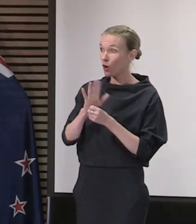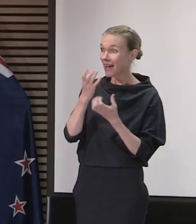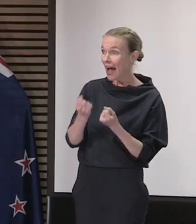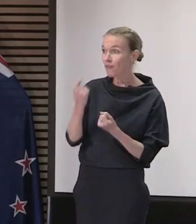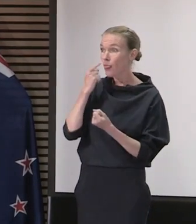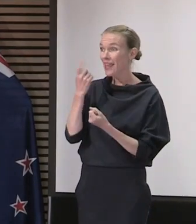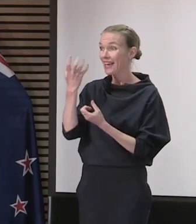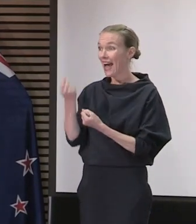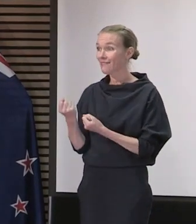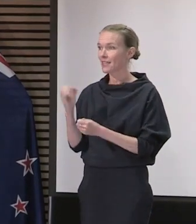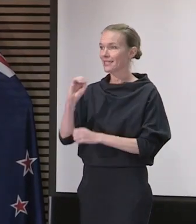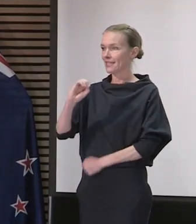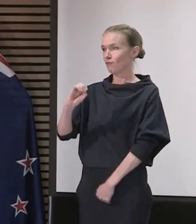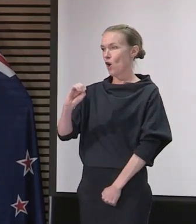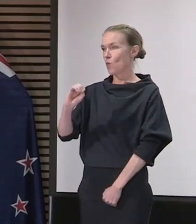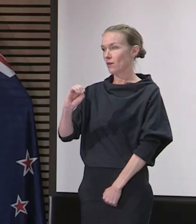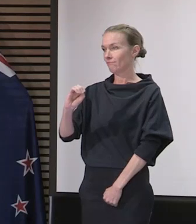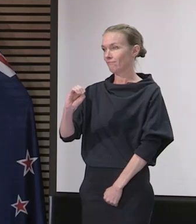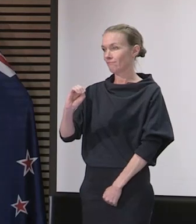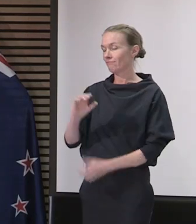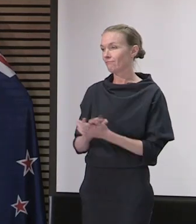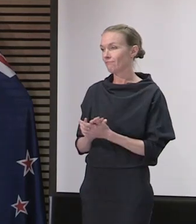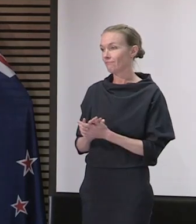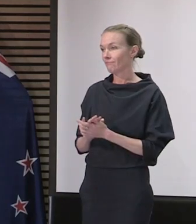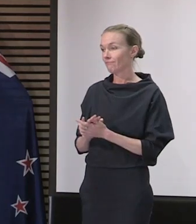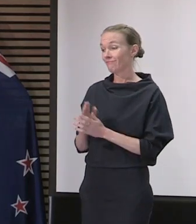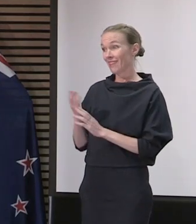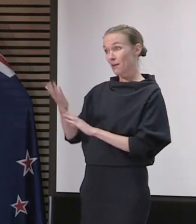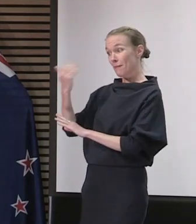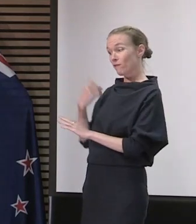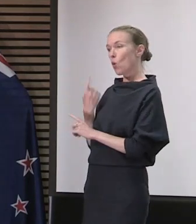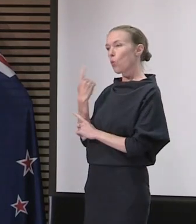Welcome to this afternoon's briefing. Today we have no new